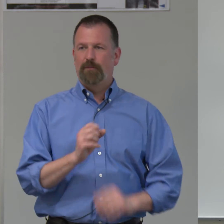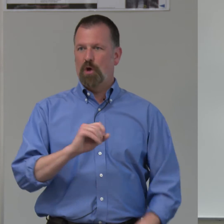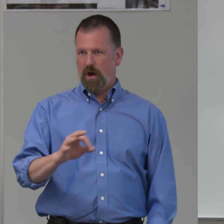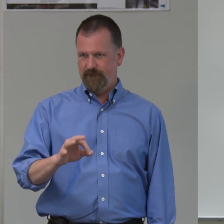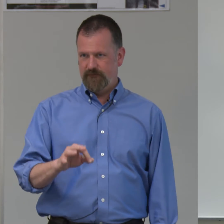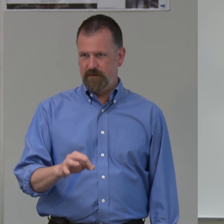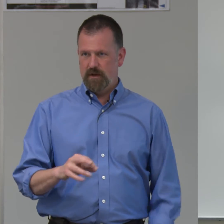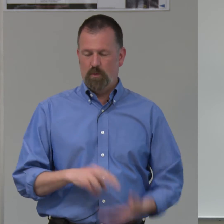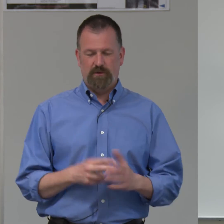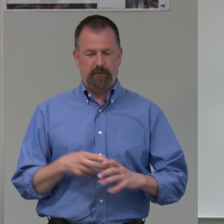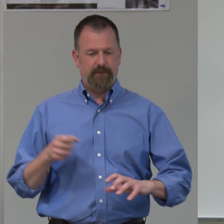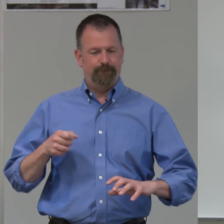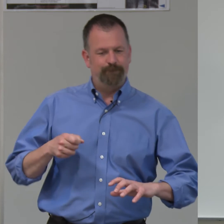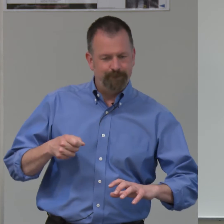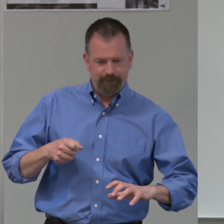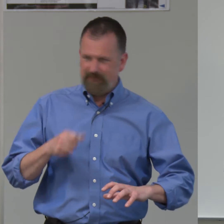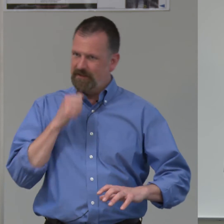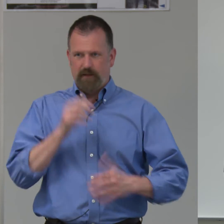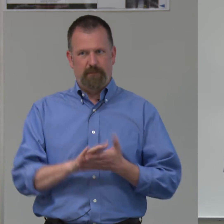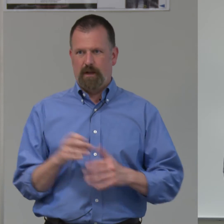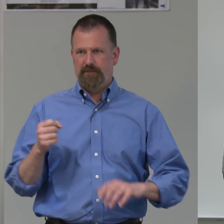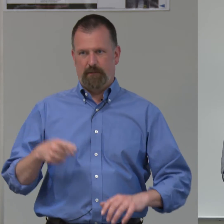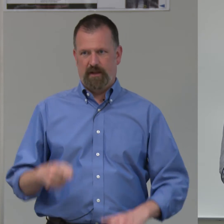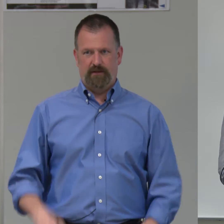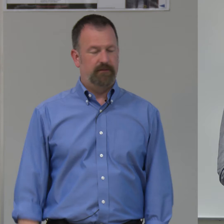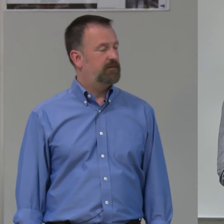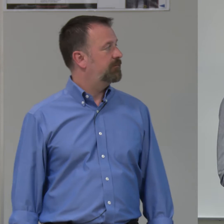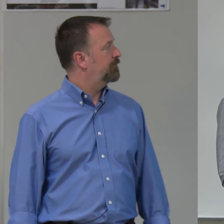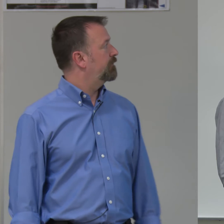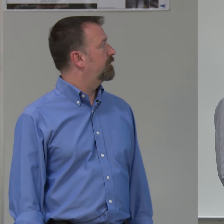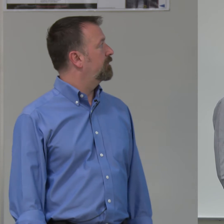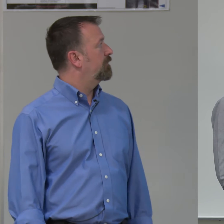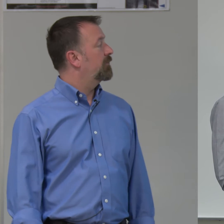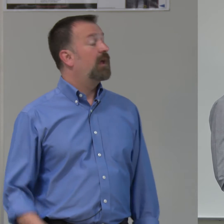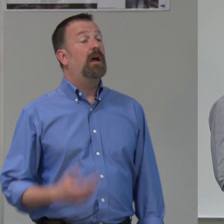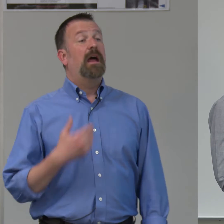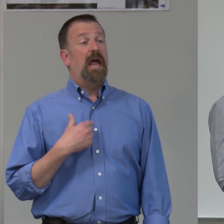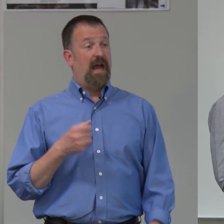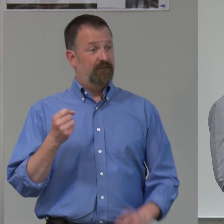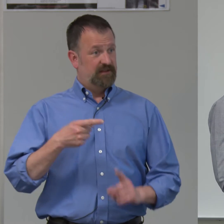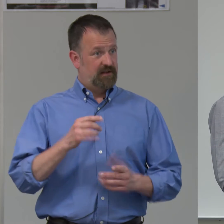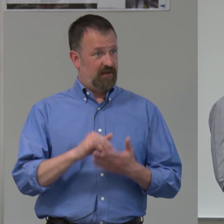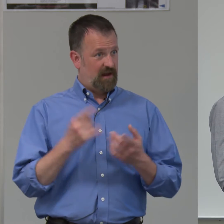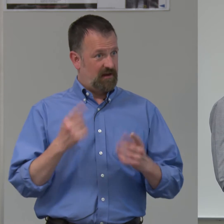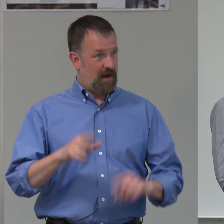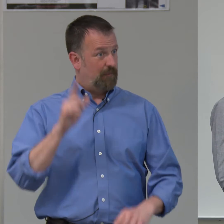and so it does not get stimulated. There are also later signals that happen when these--